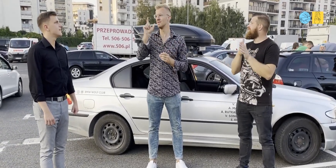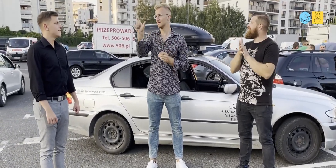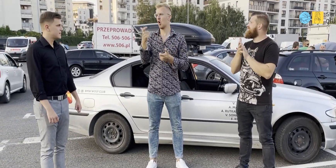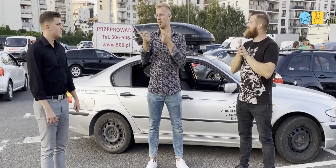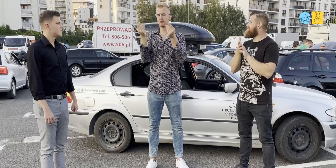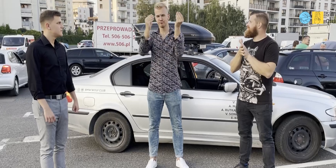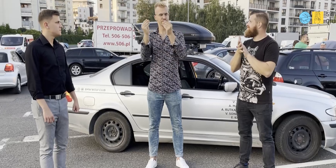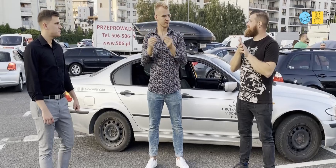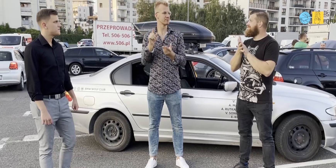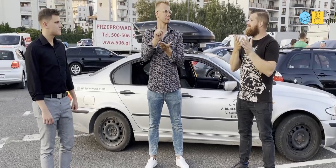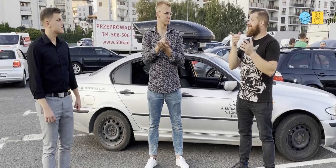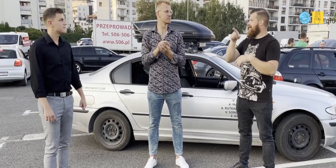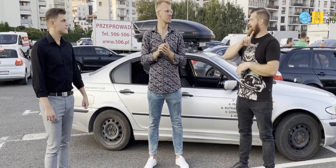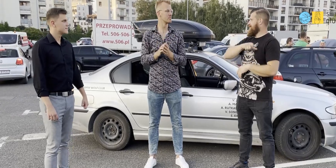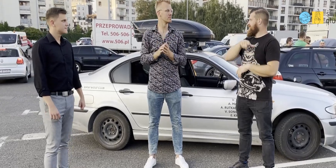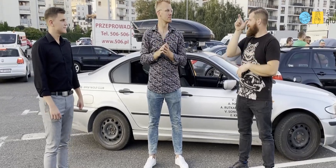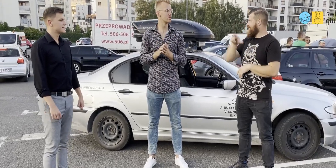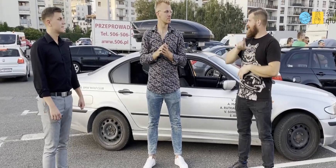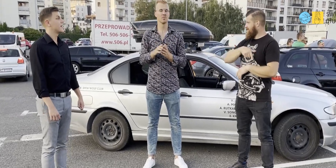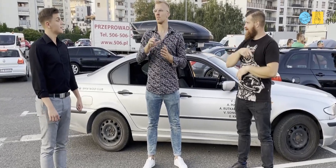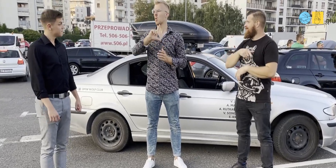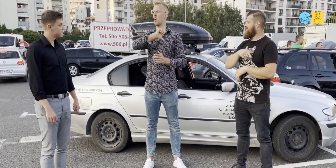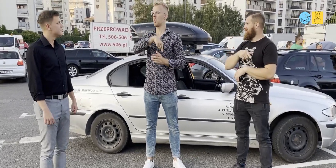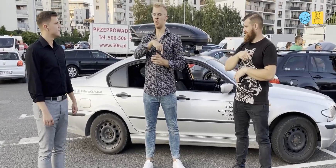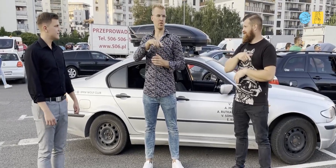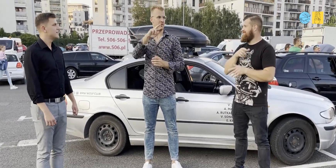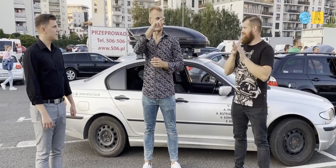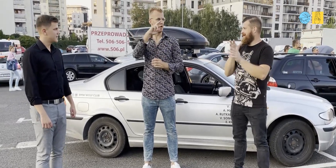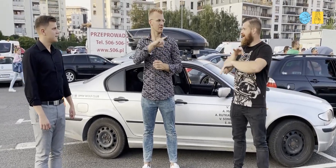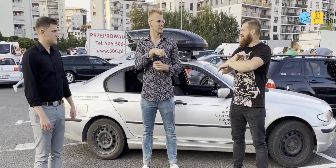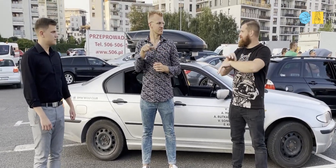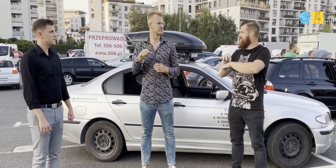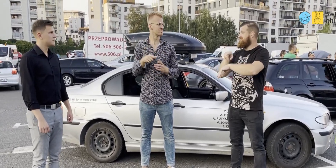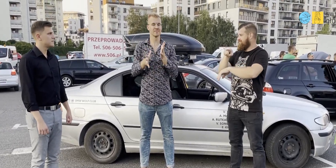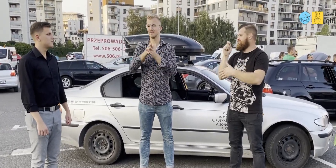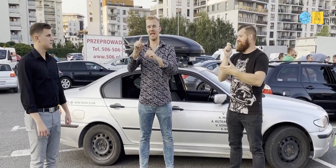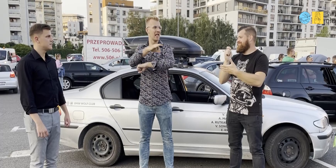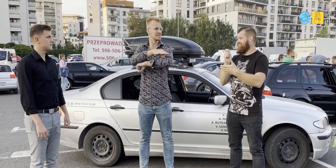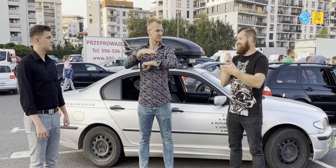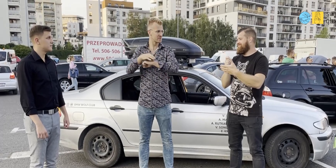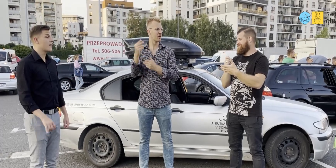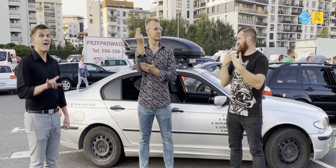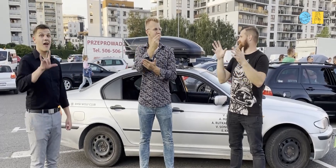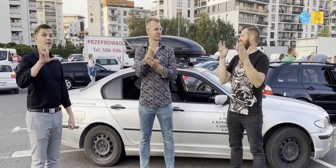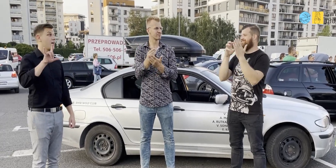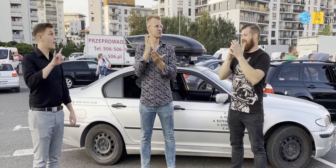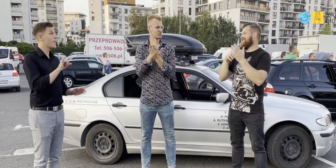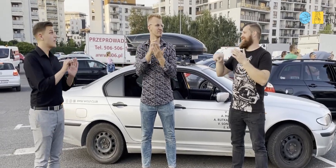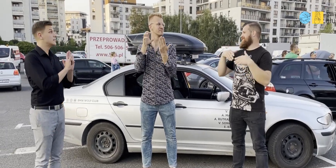The current logo was designed by a deaf person from Lithuania, this is how its sign flashes: